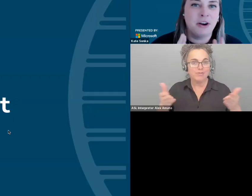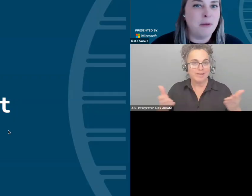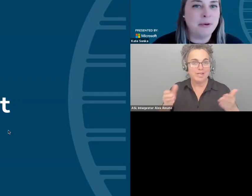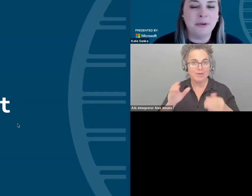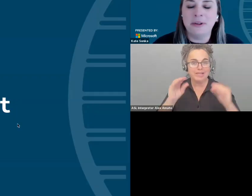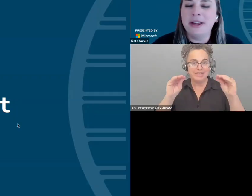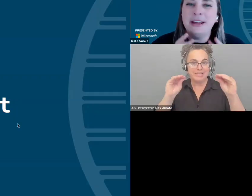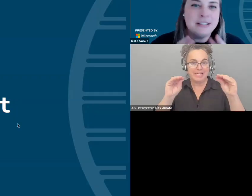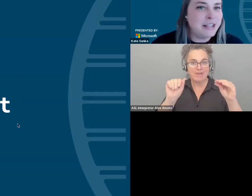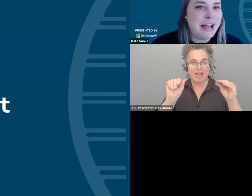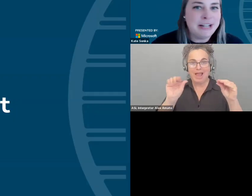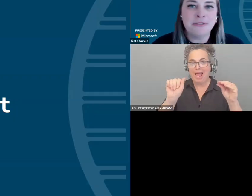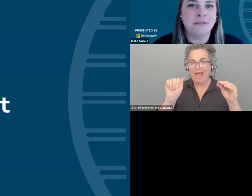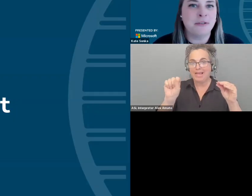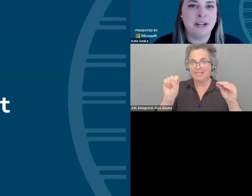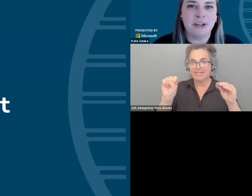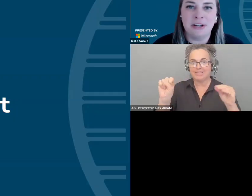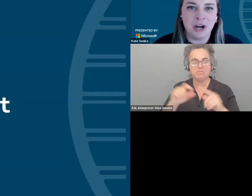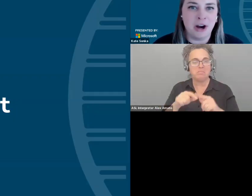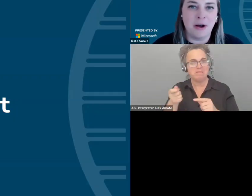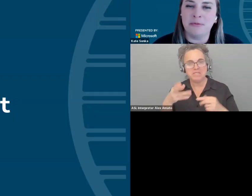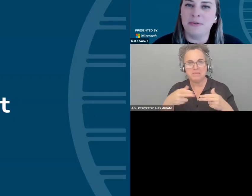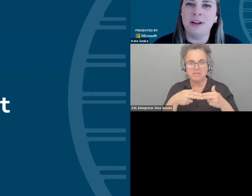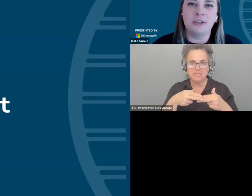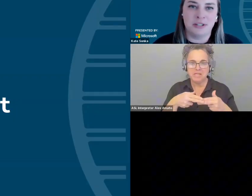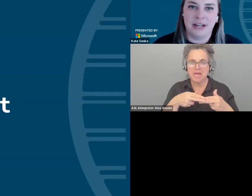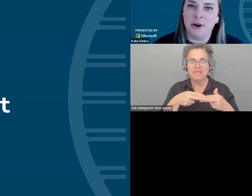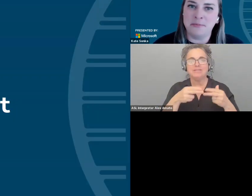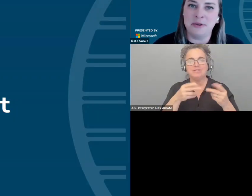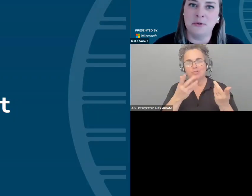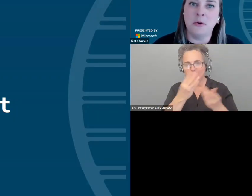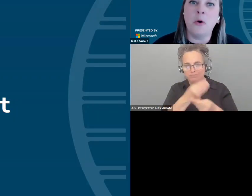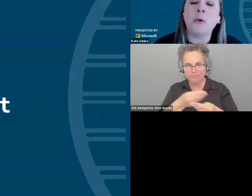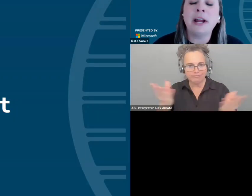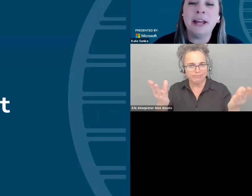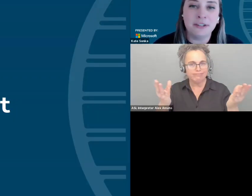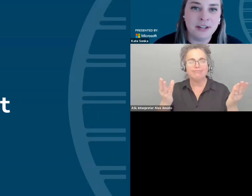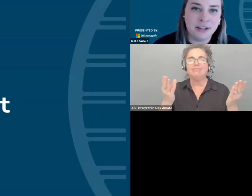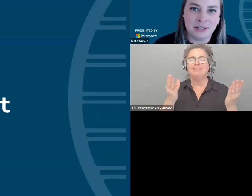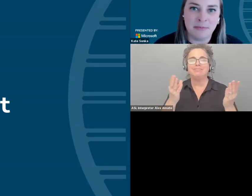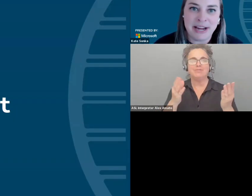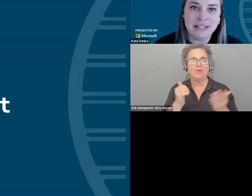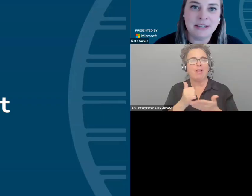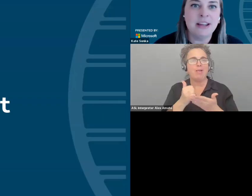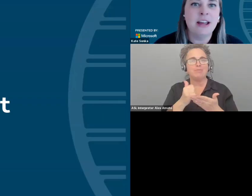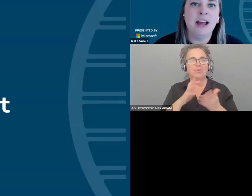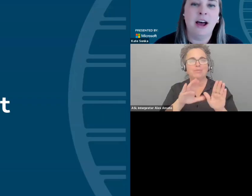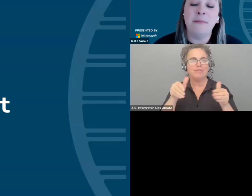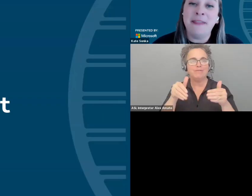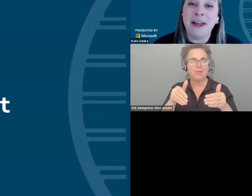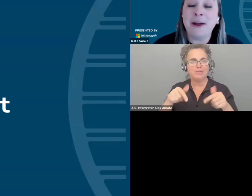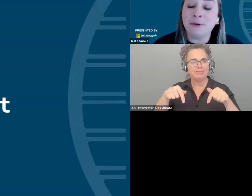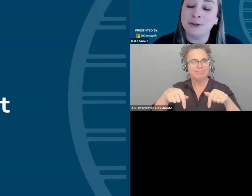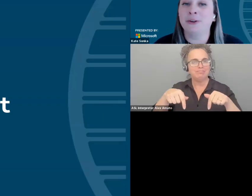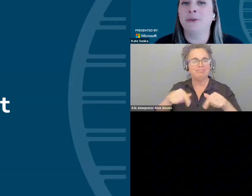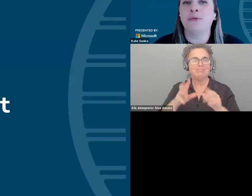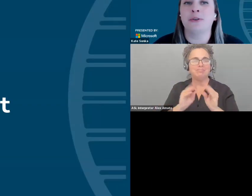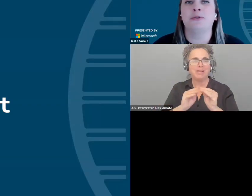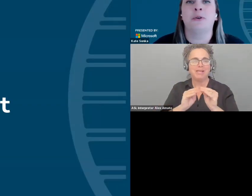I have a couple slides of information to share upfront just to help you orient to the space, and then I'll turn it over